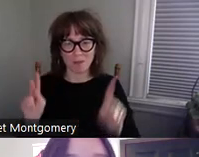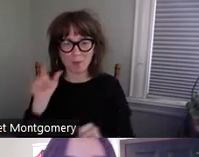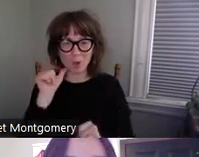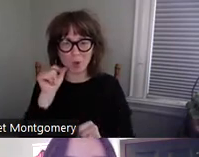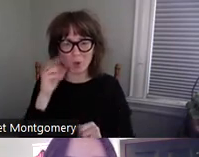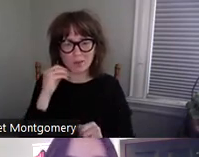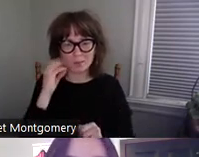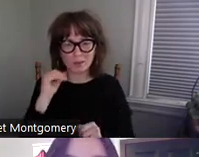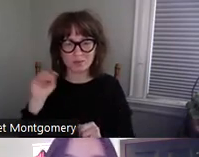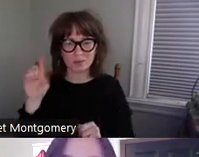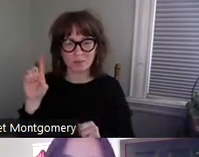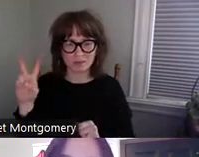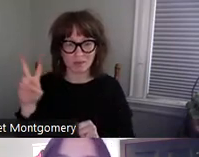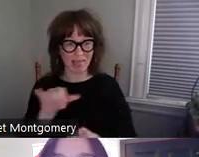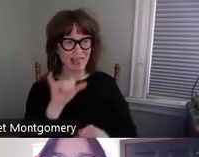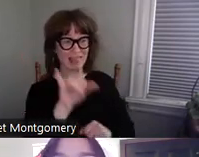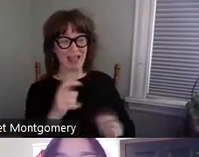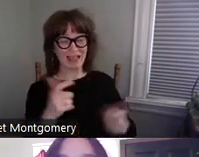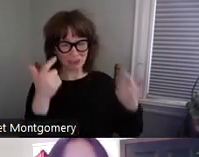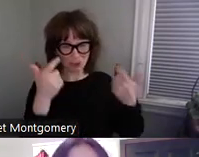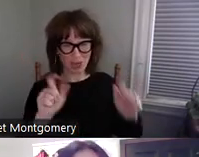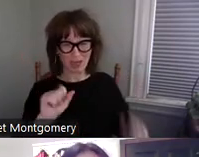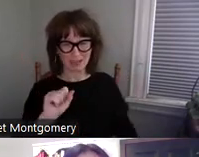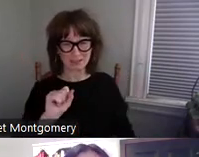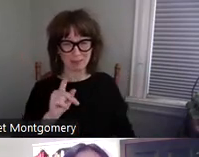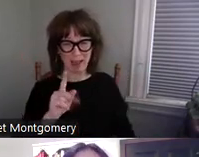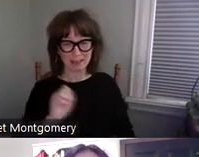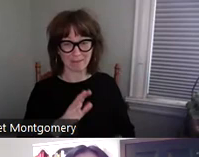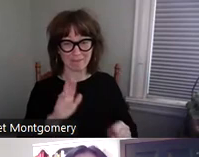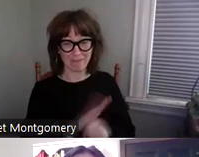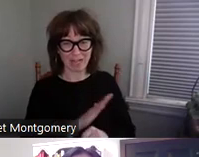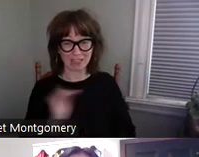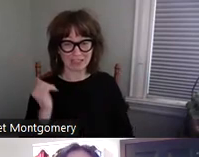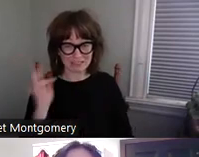this giant space being built 17 times, and it really demonstrates how how widespread